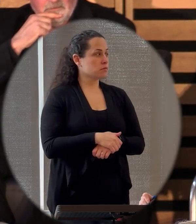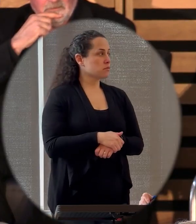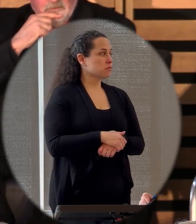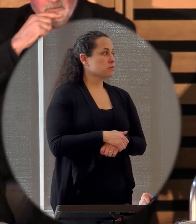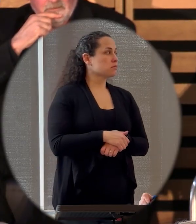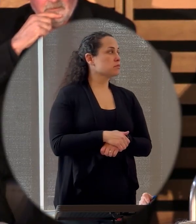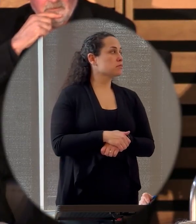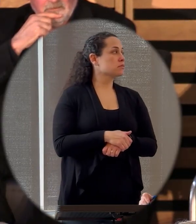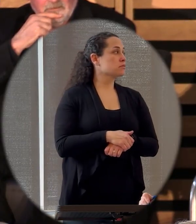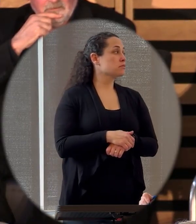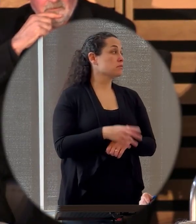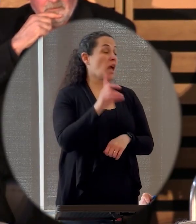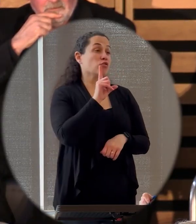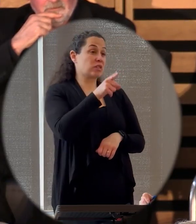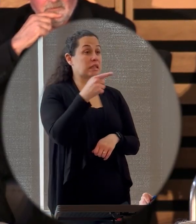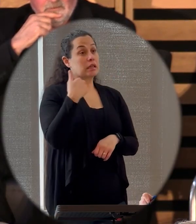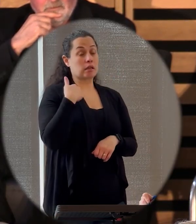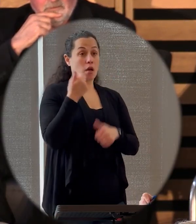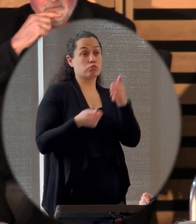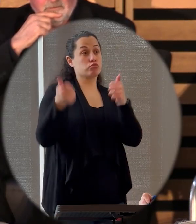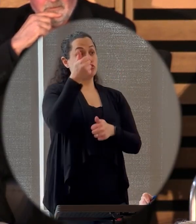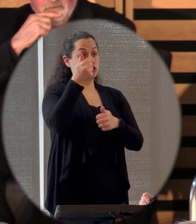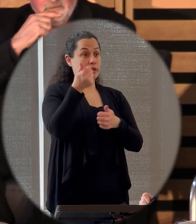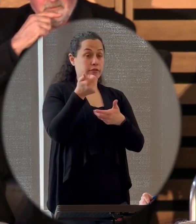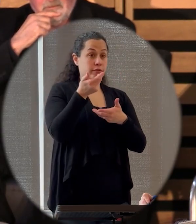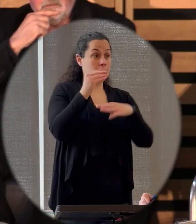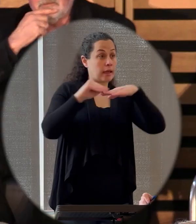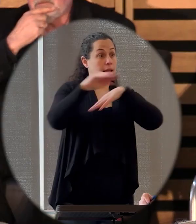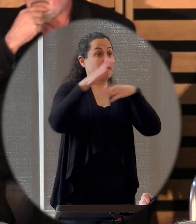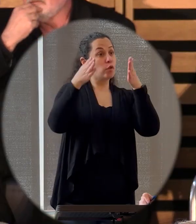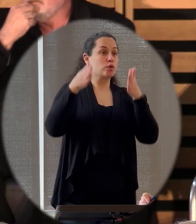to act as chief influencer on accessibility to try and make sure that this conversation